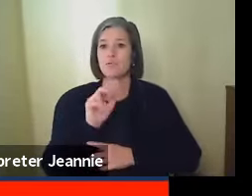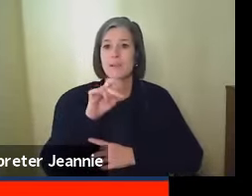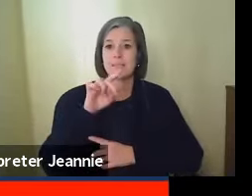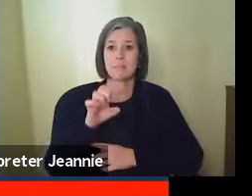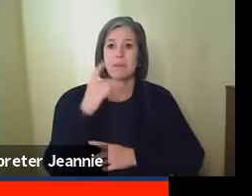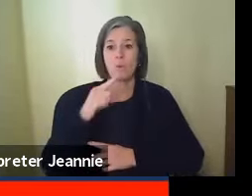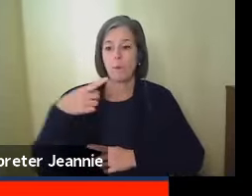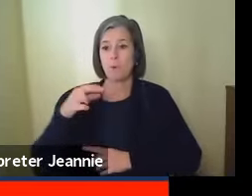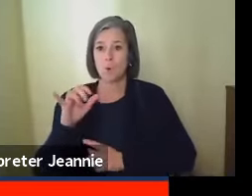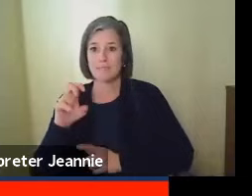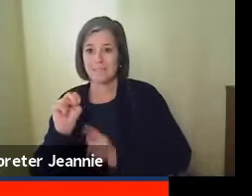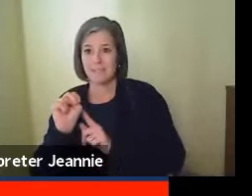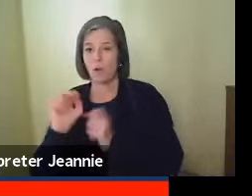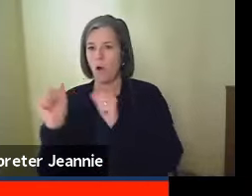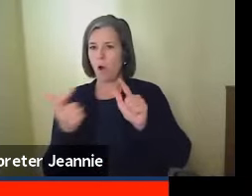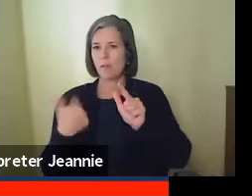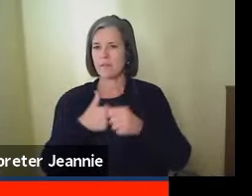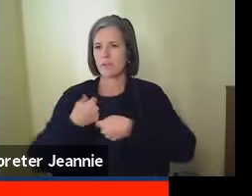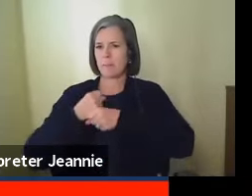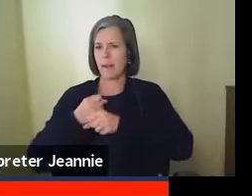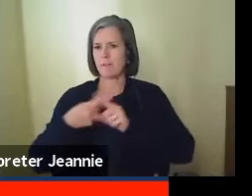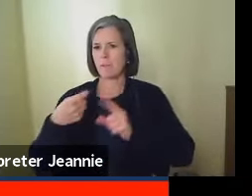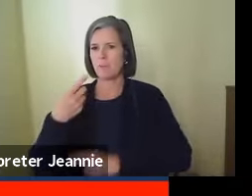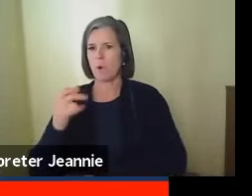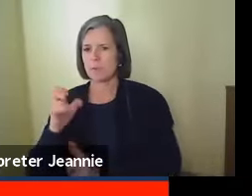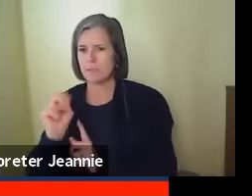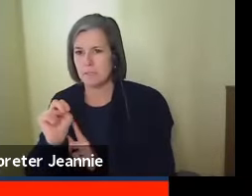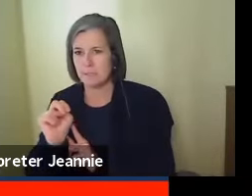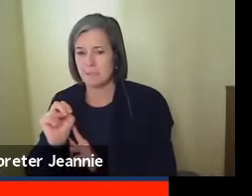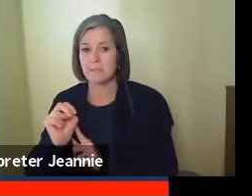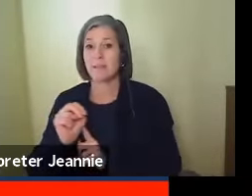This is not scary. That recipe actually self-destructs which